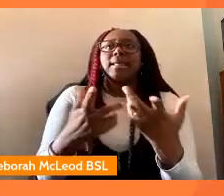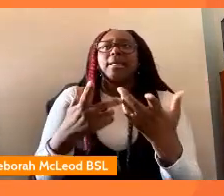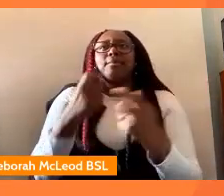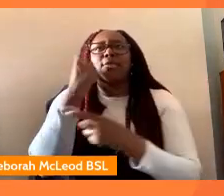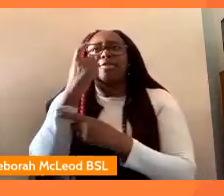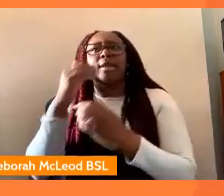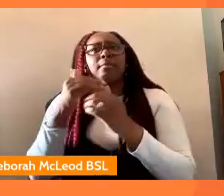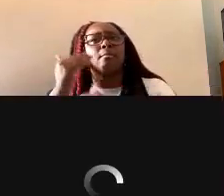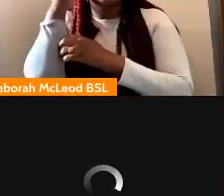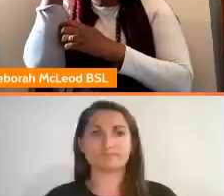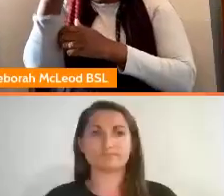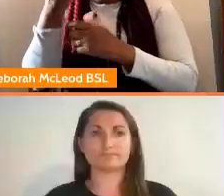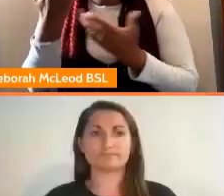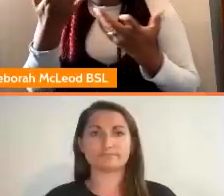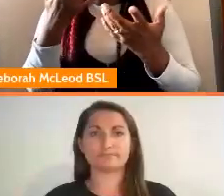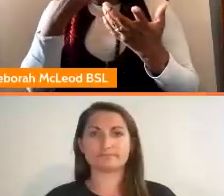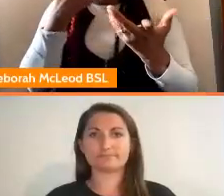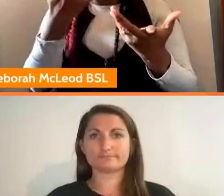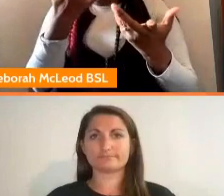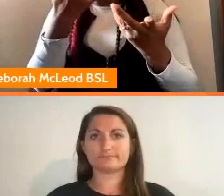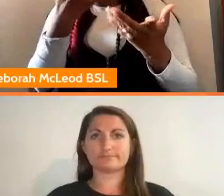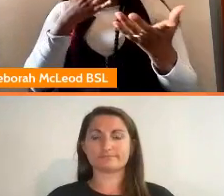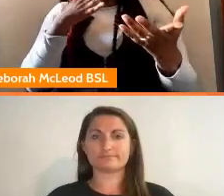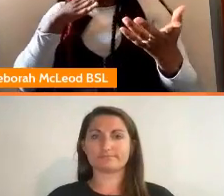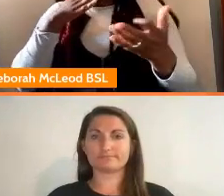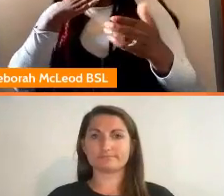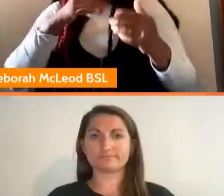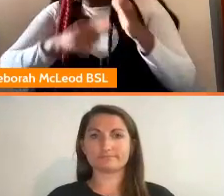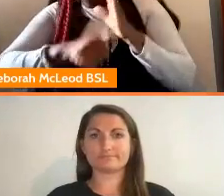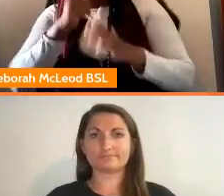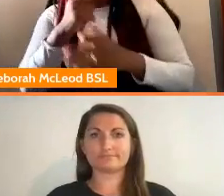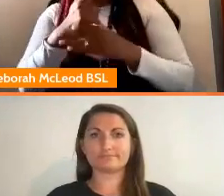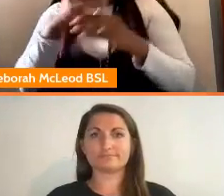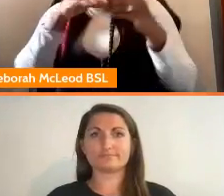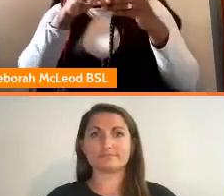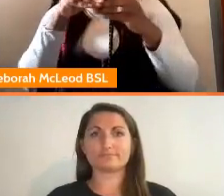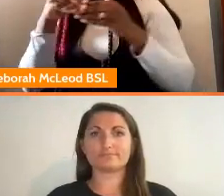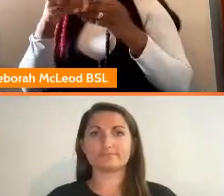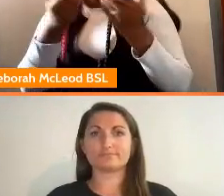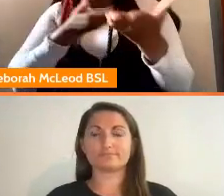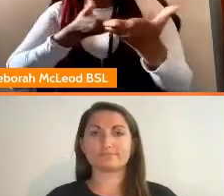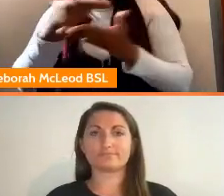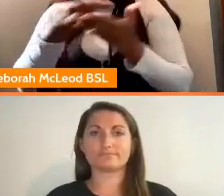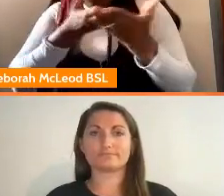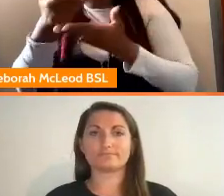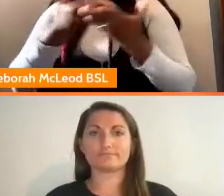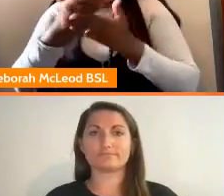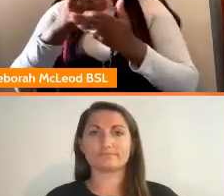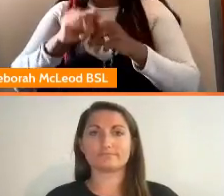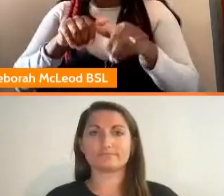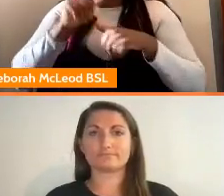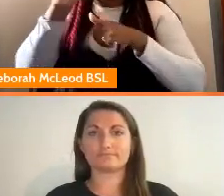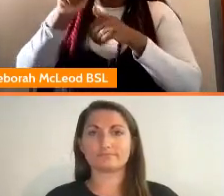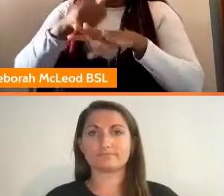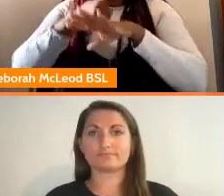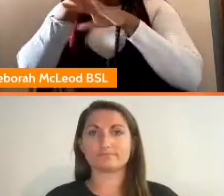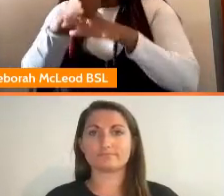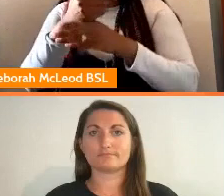to build scale and capacity and let's start to lead the conversation. And if we can set high standards and serve audiences with incredible